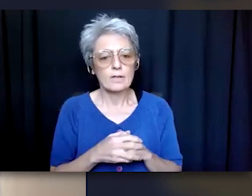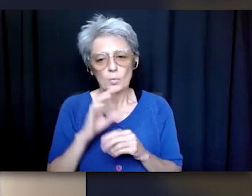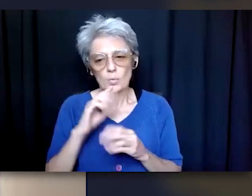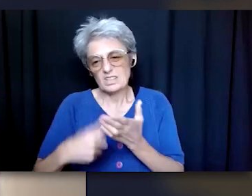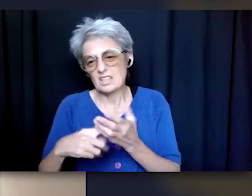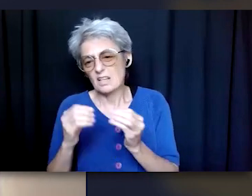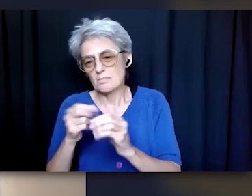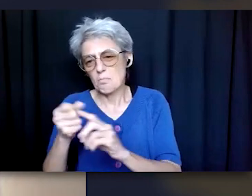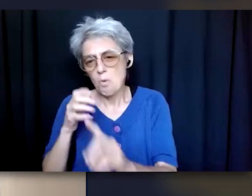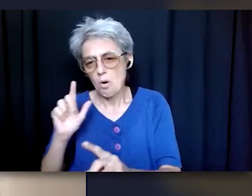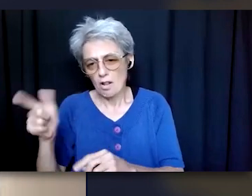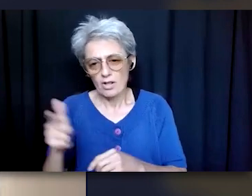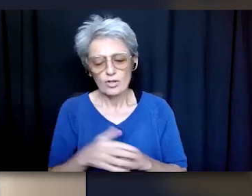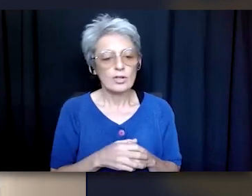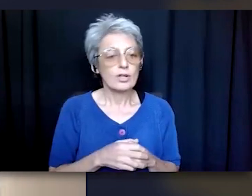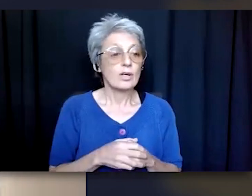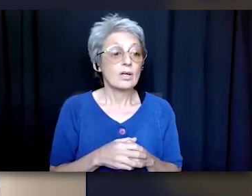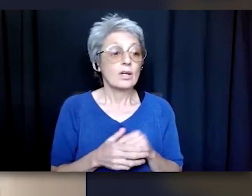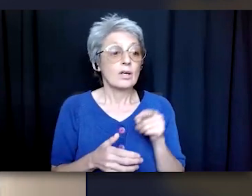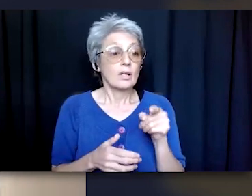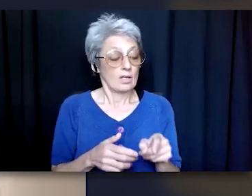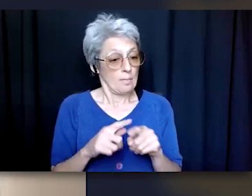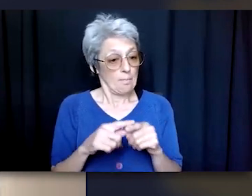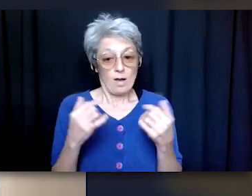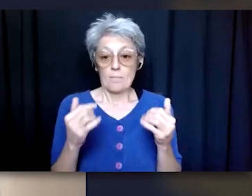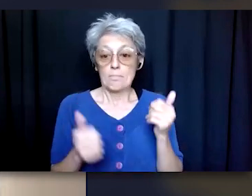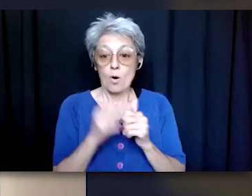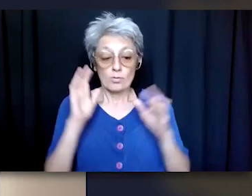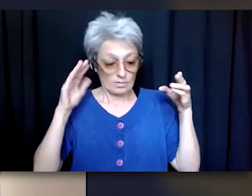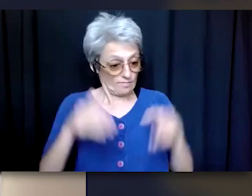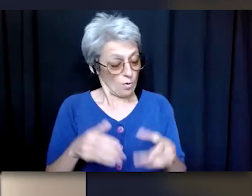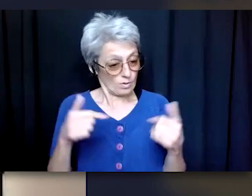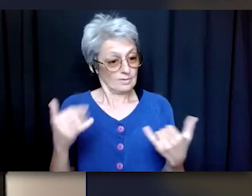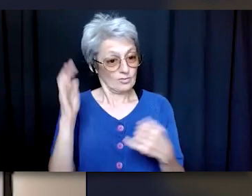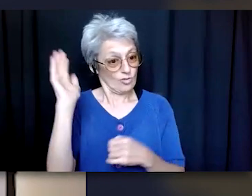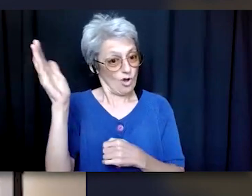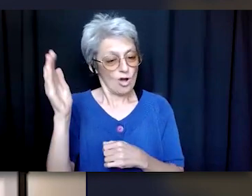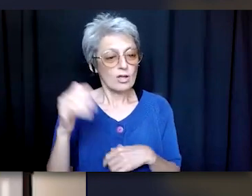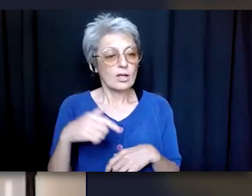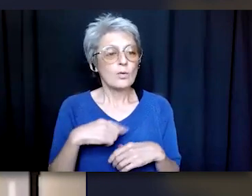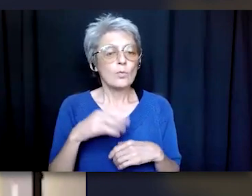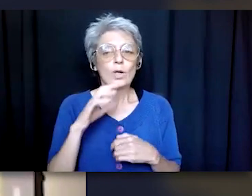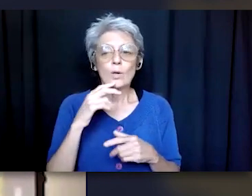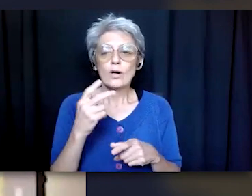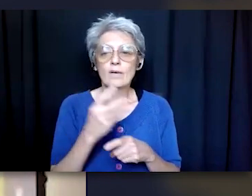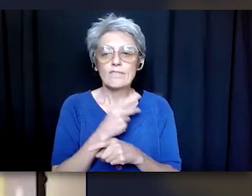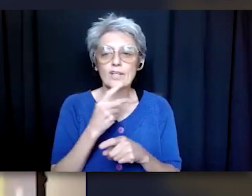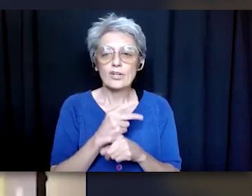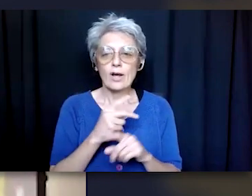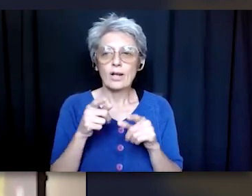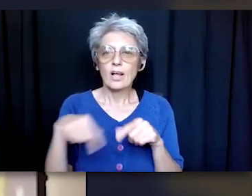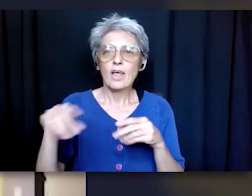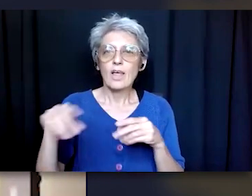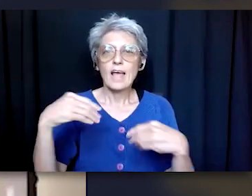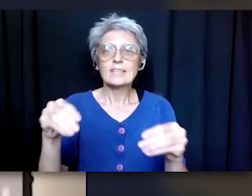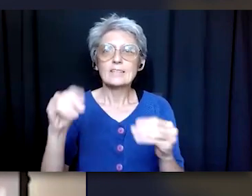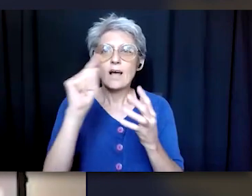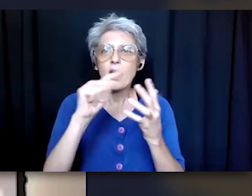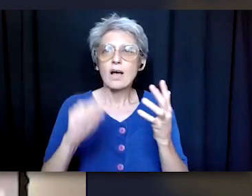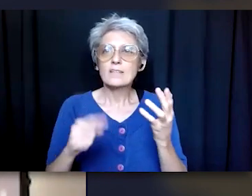what we’re going to do is unpack what’s being sold to us when we are encouraged to use AI.